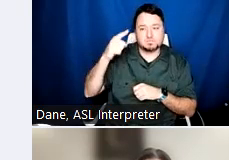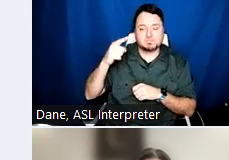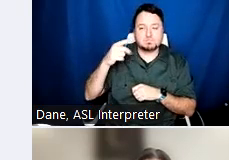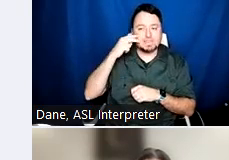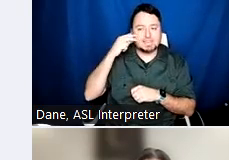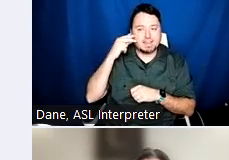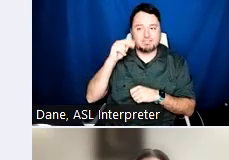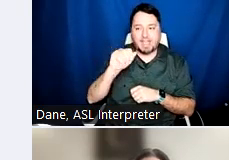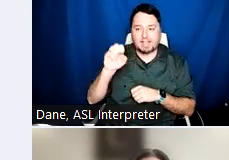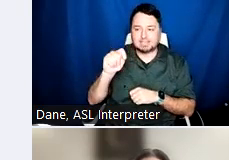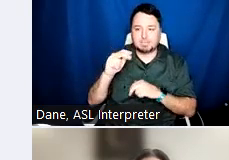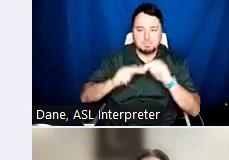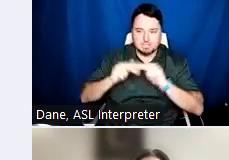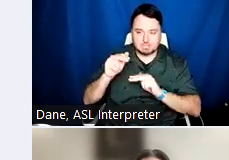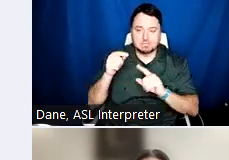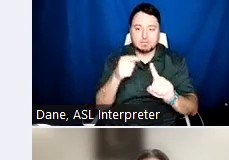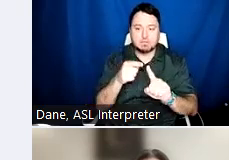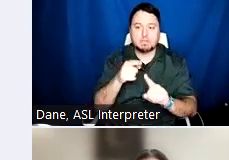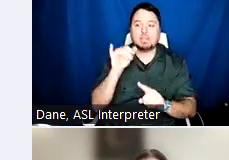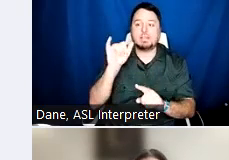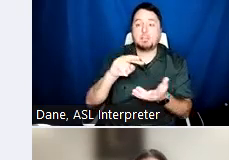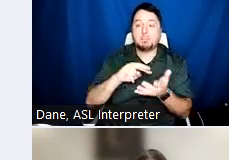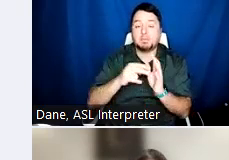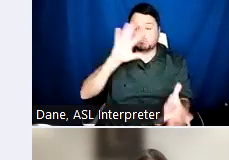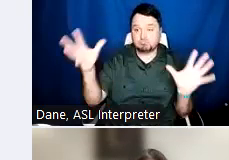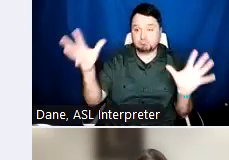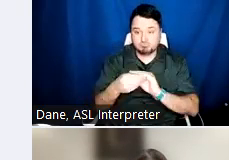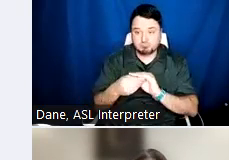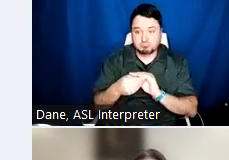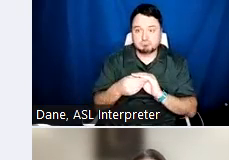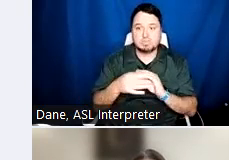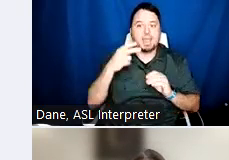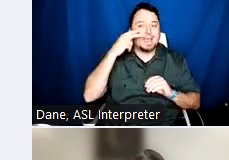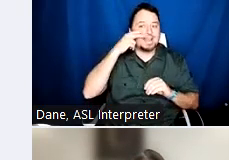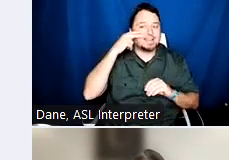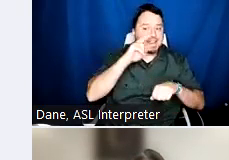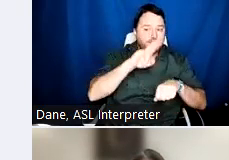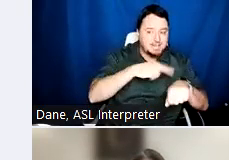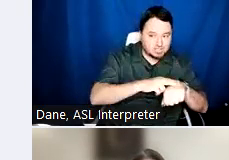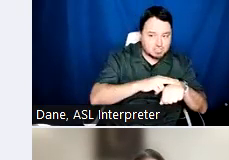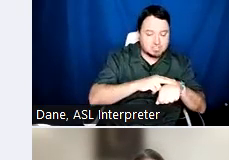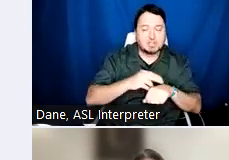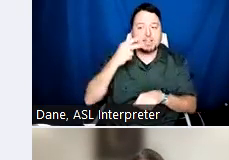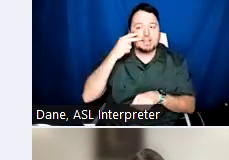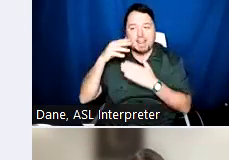field, it is comprised of Native Nations, Native-led nonprofits that are not community